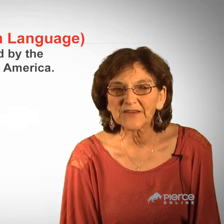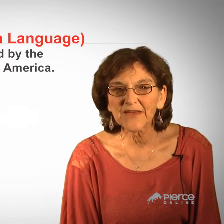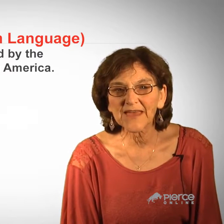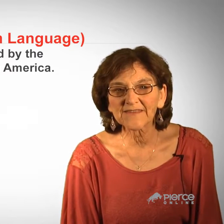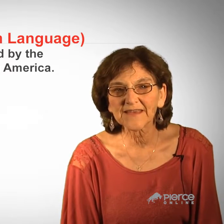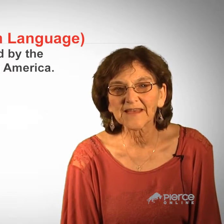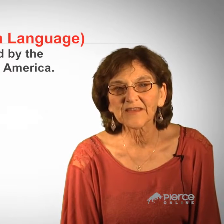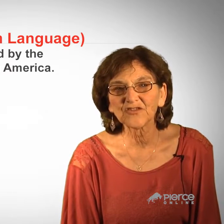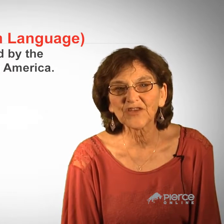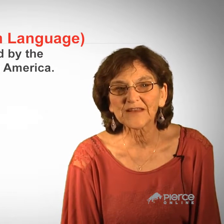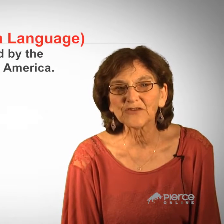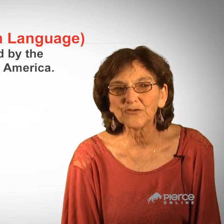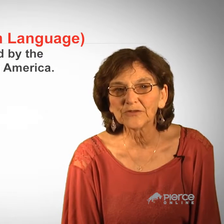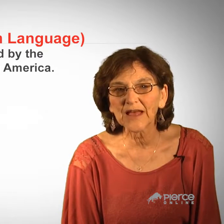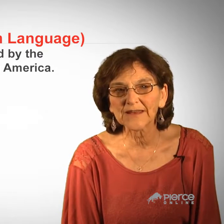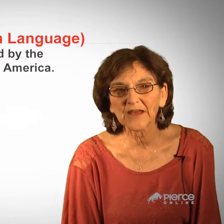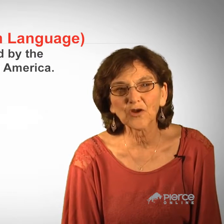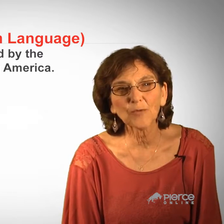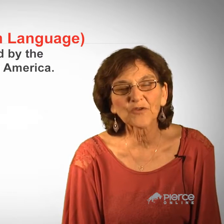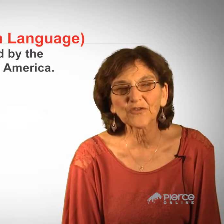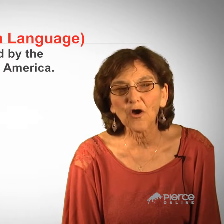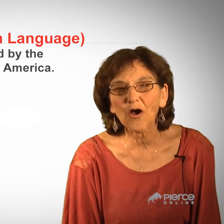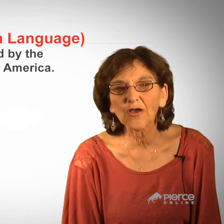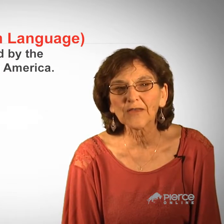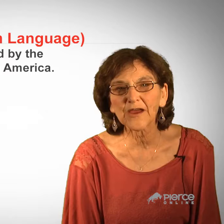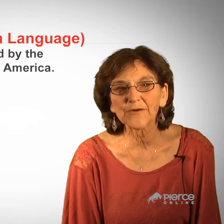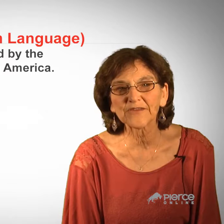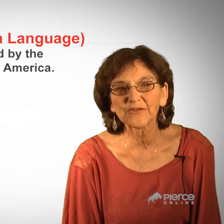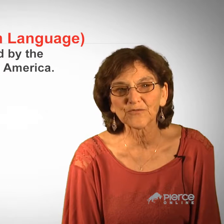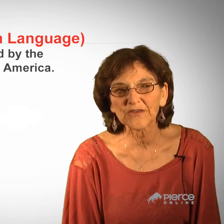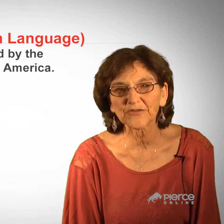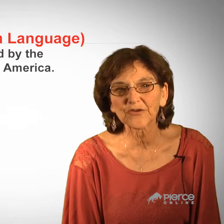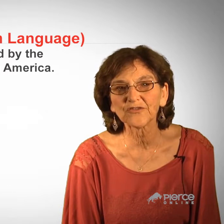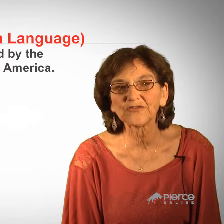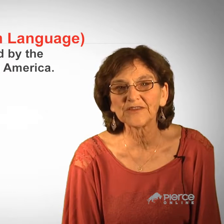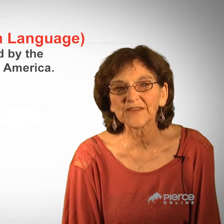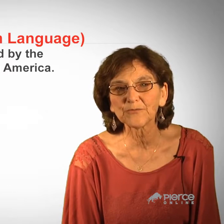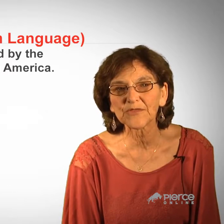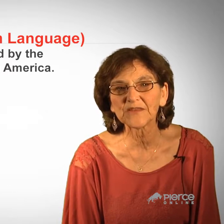of ASL is shedding new light on almost all areas of research dealing with the